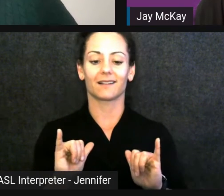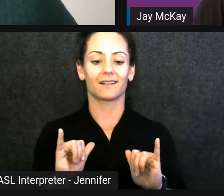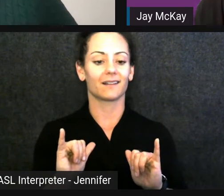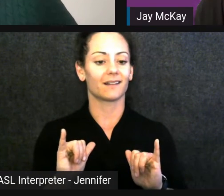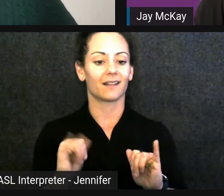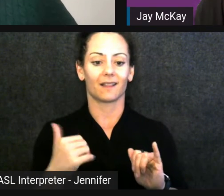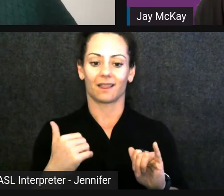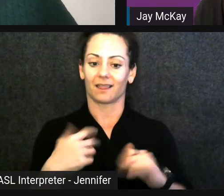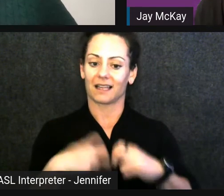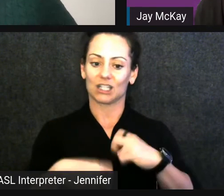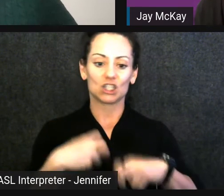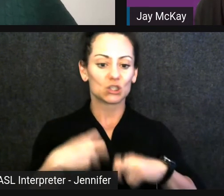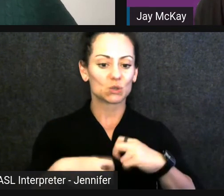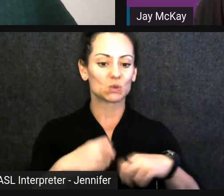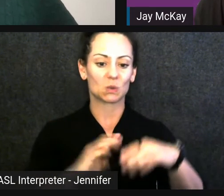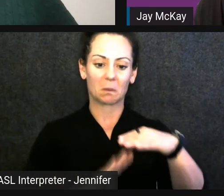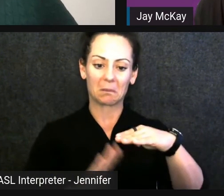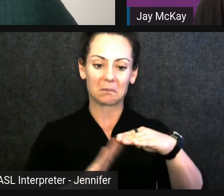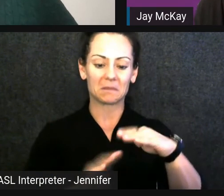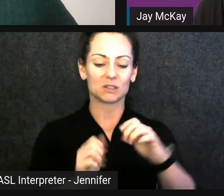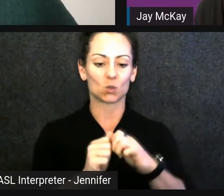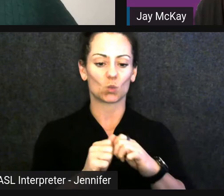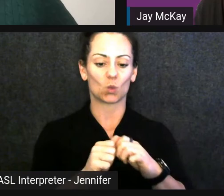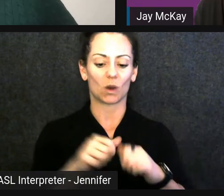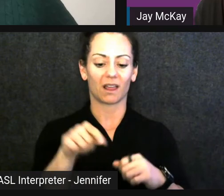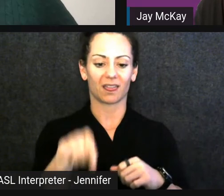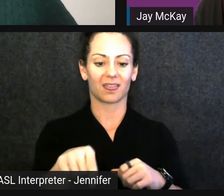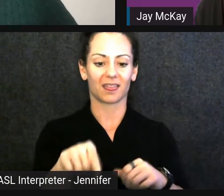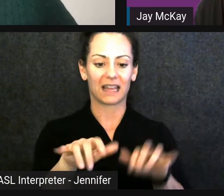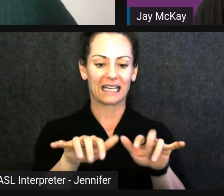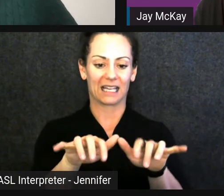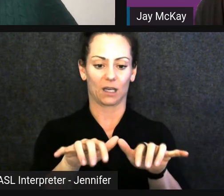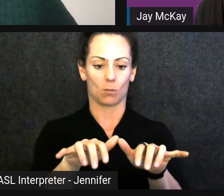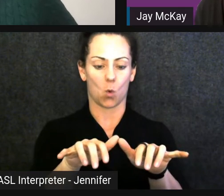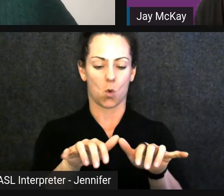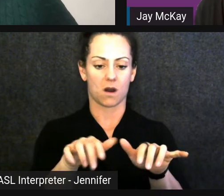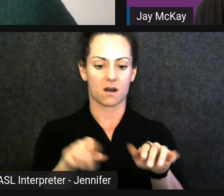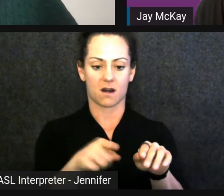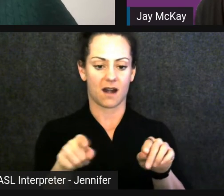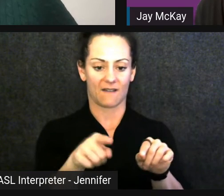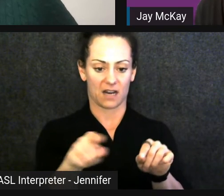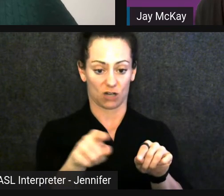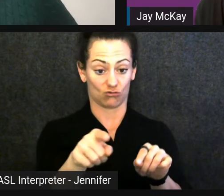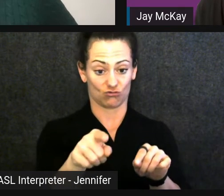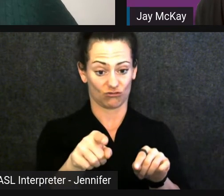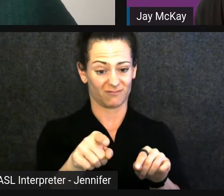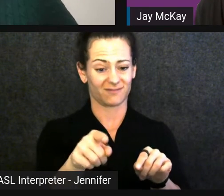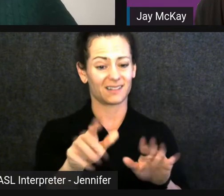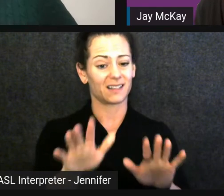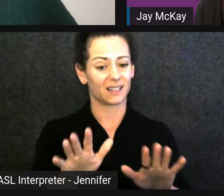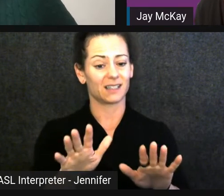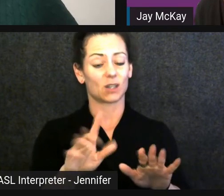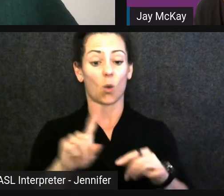with keyboard navigation. We shouldn't only rely on the checkers themselves,